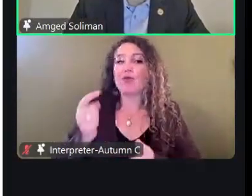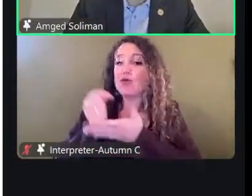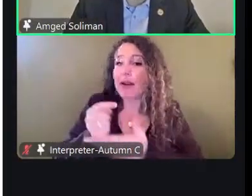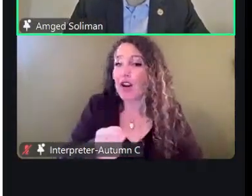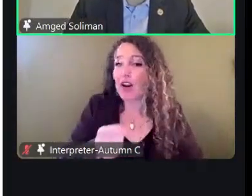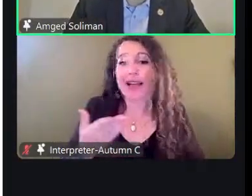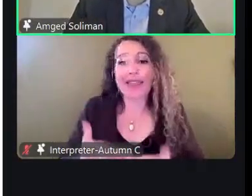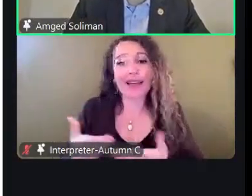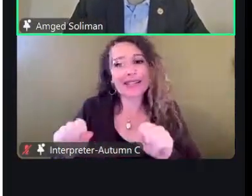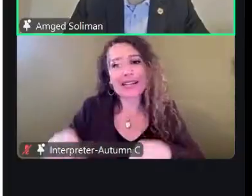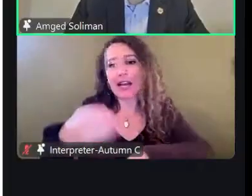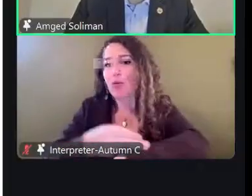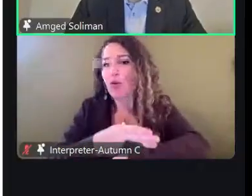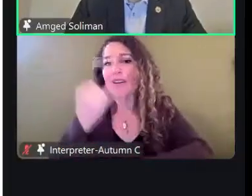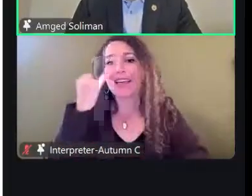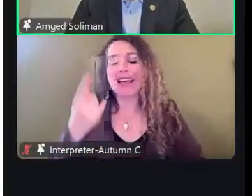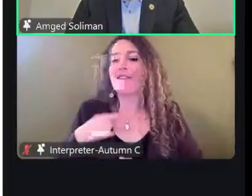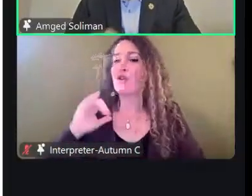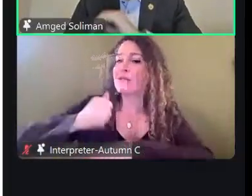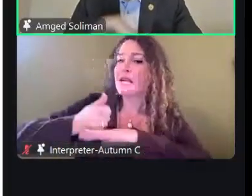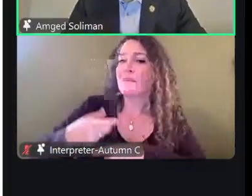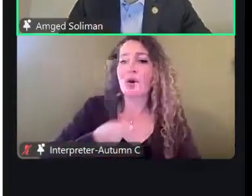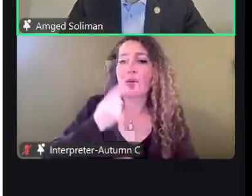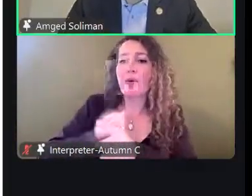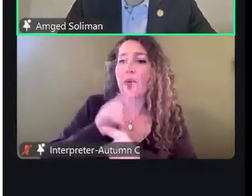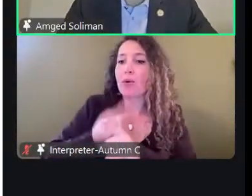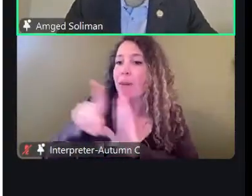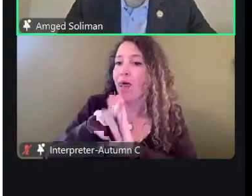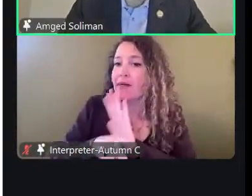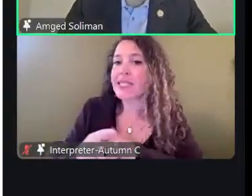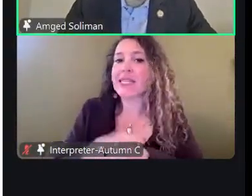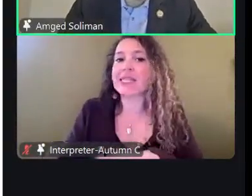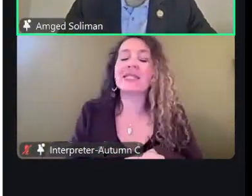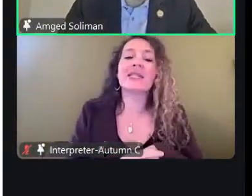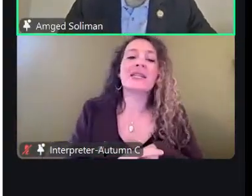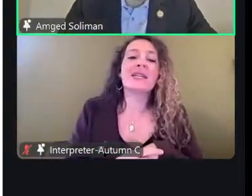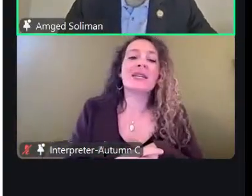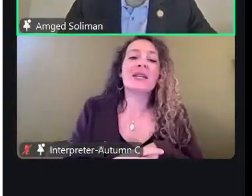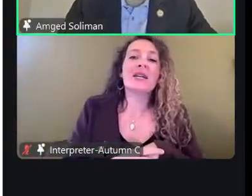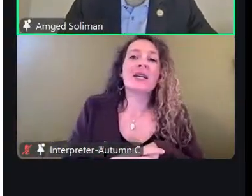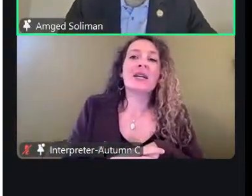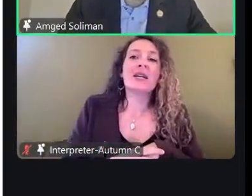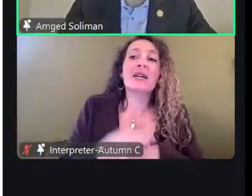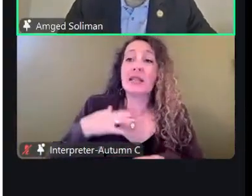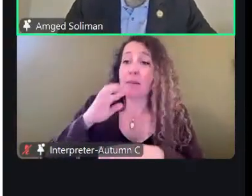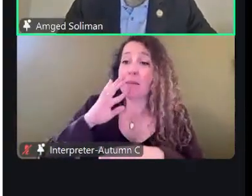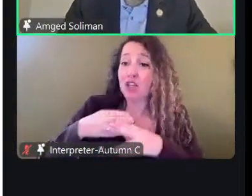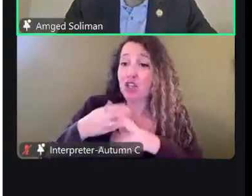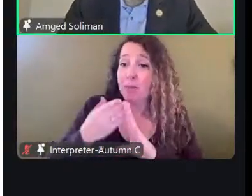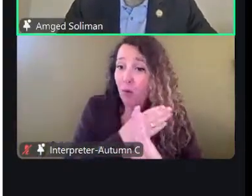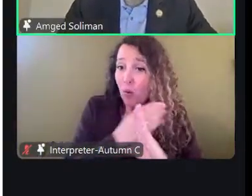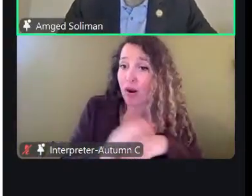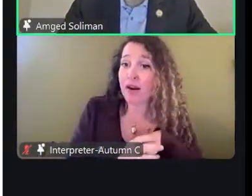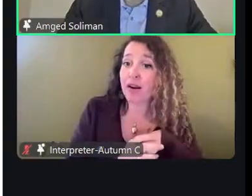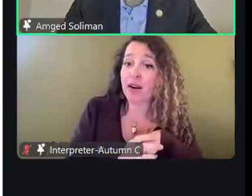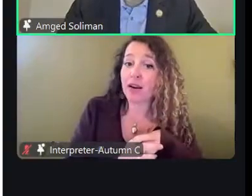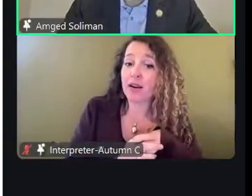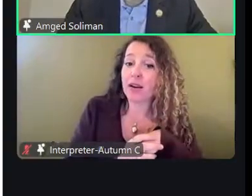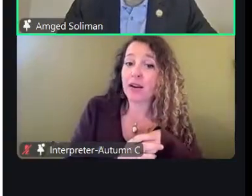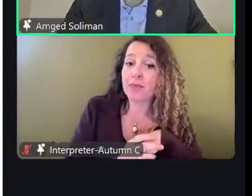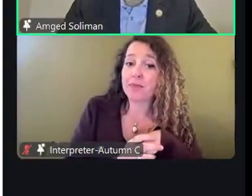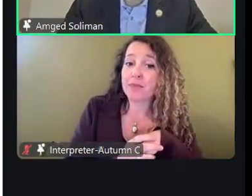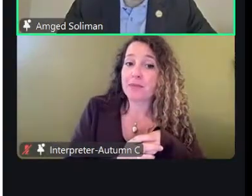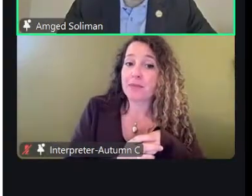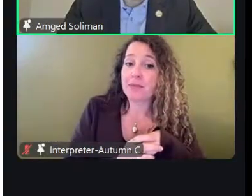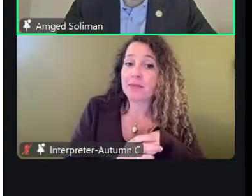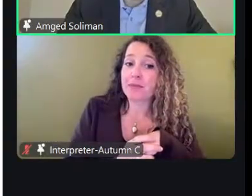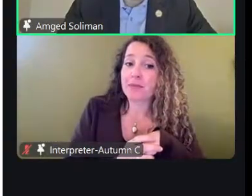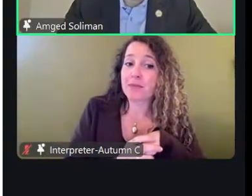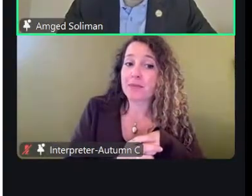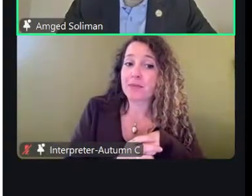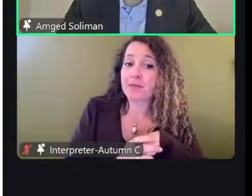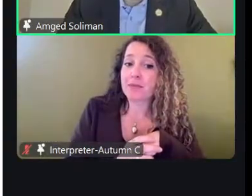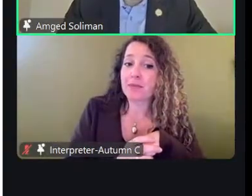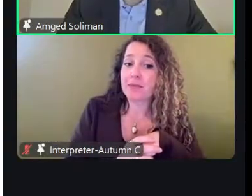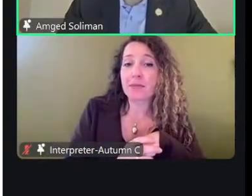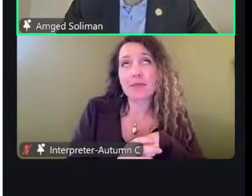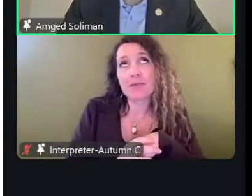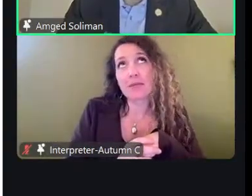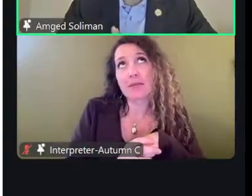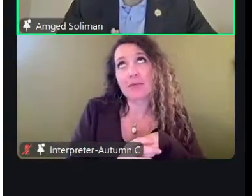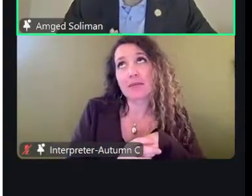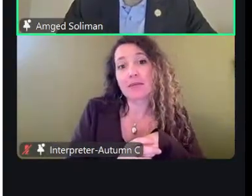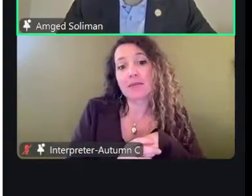get better if you put the right policies in place. uh and as I mentioned before uh there